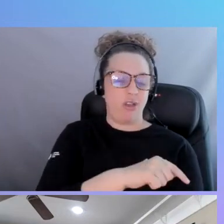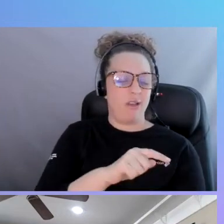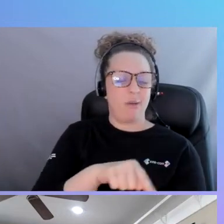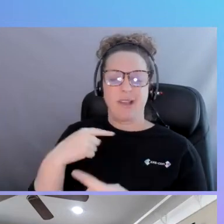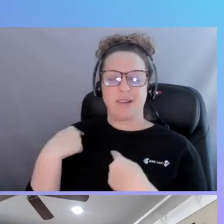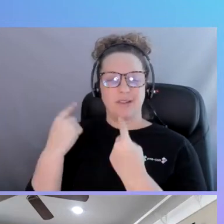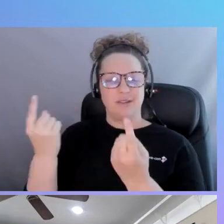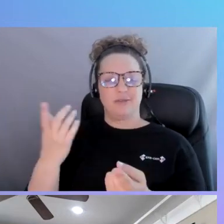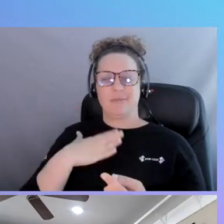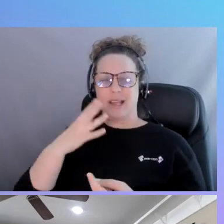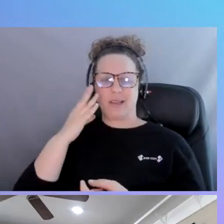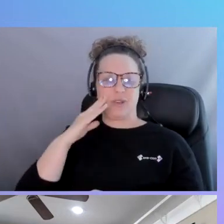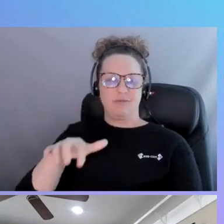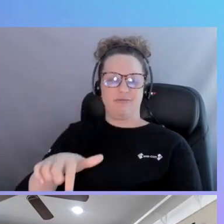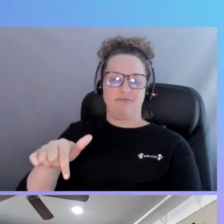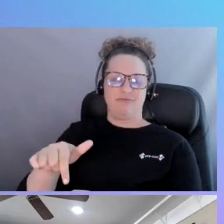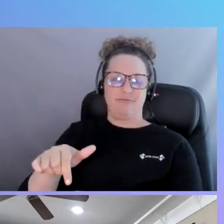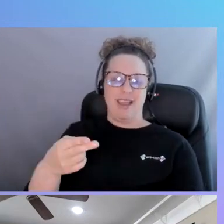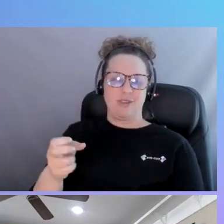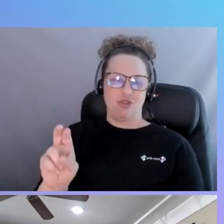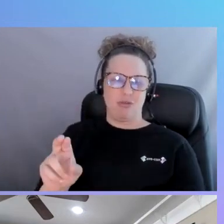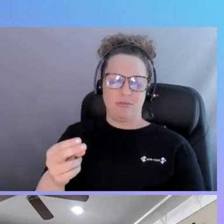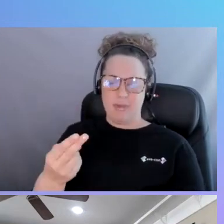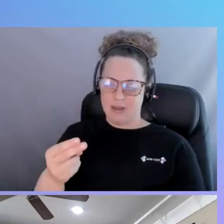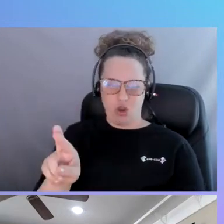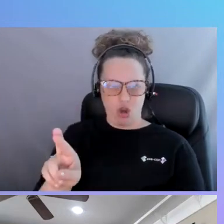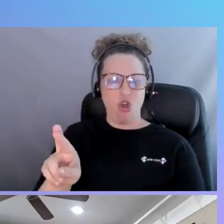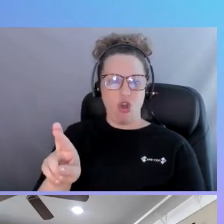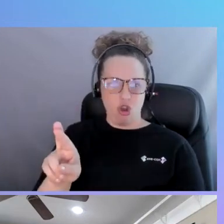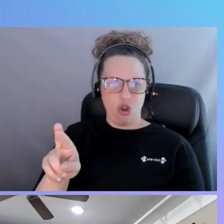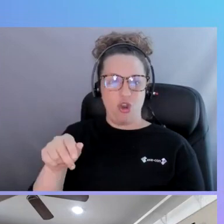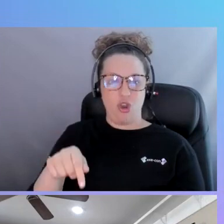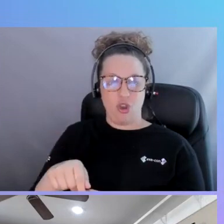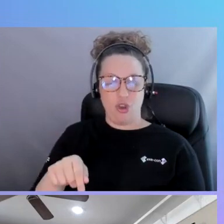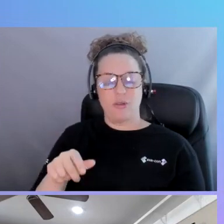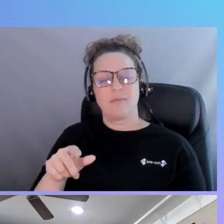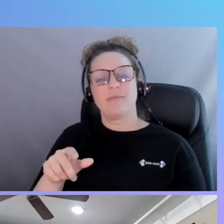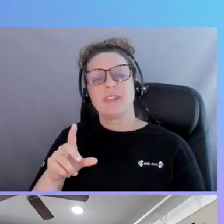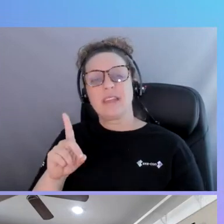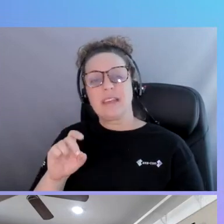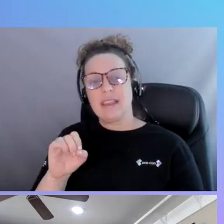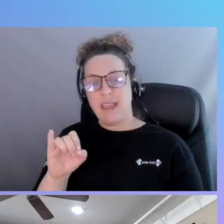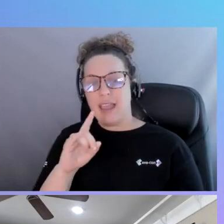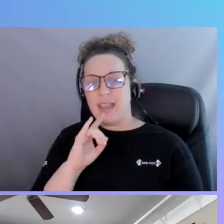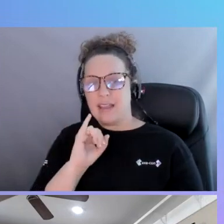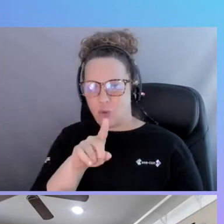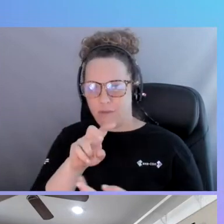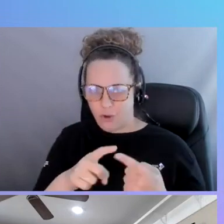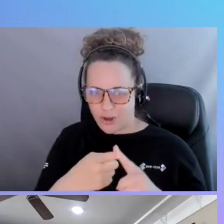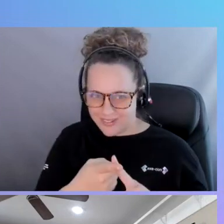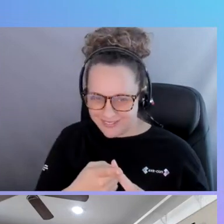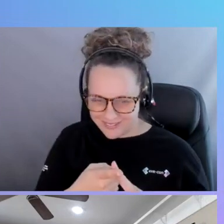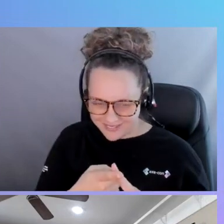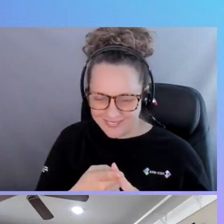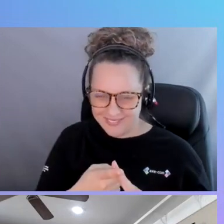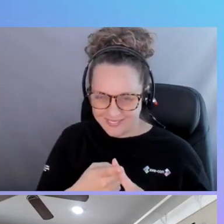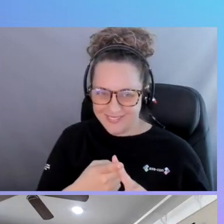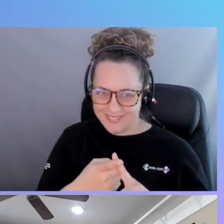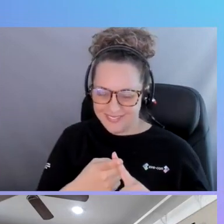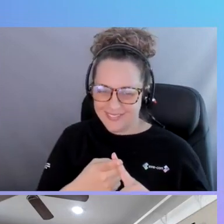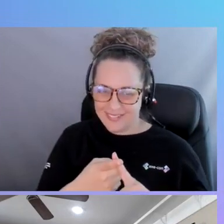always living in HR. Uh dei is your friend because HR can hours